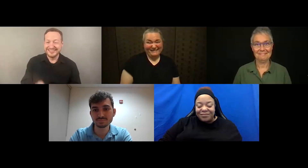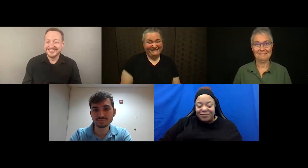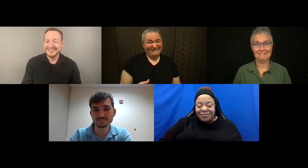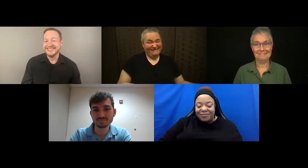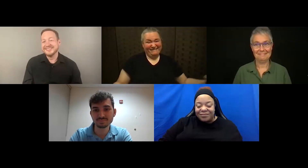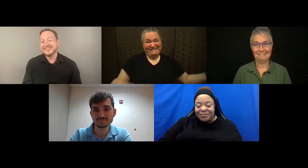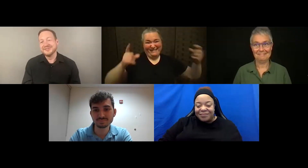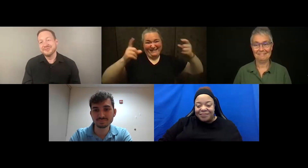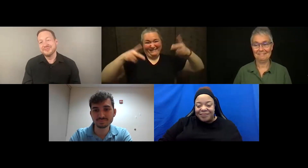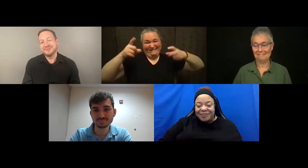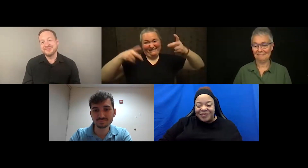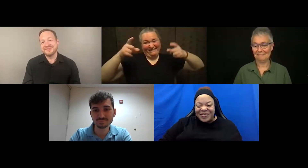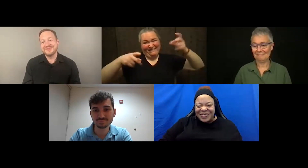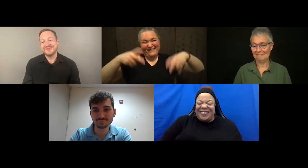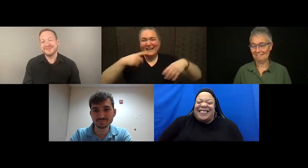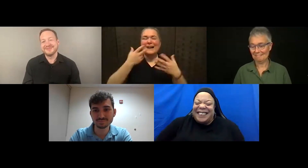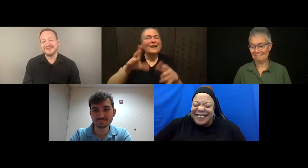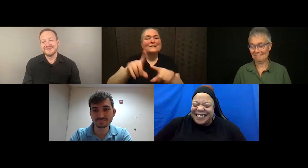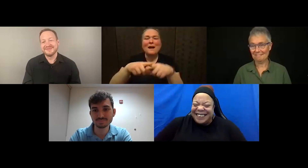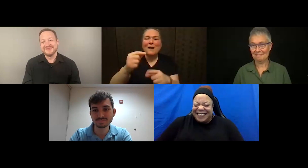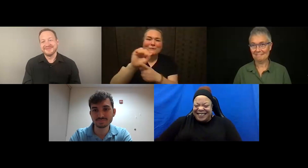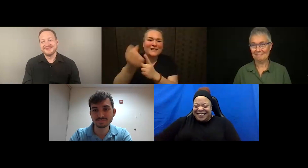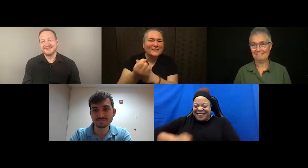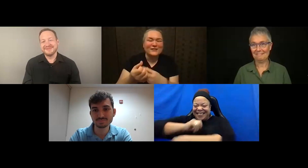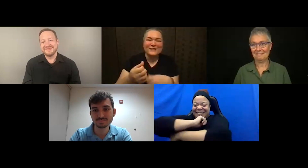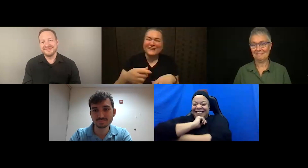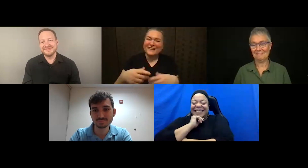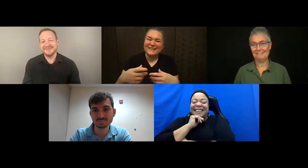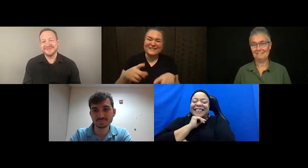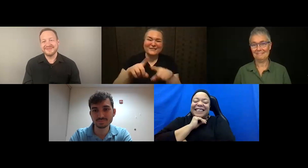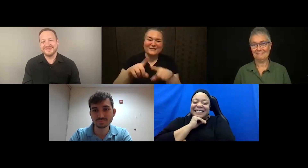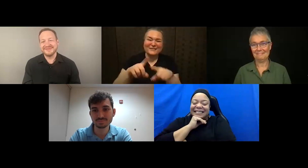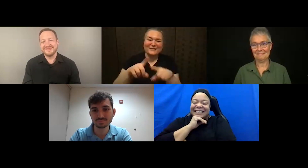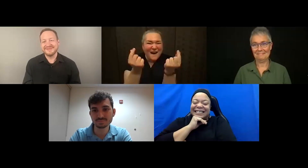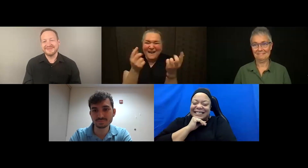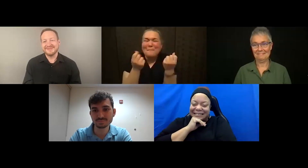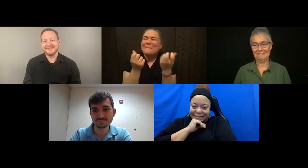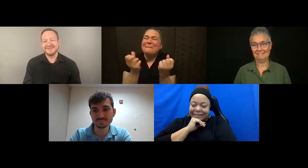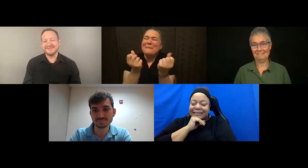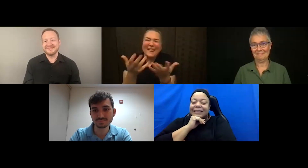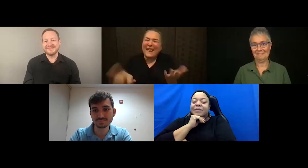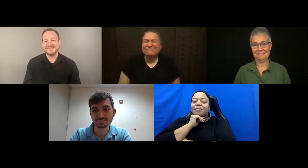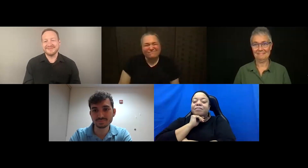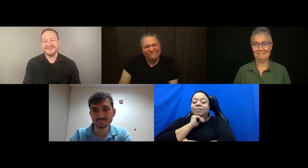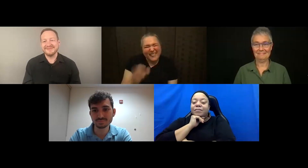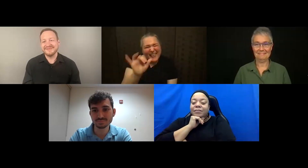Tim: Jillian? Do you think we're ready? Jillian: uh I think half and half! I mean it really depends on the situation.